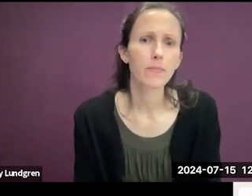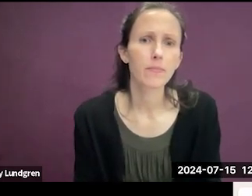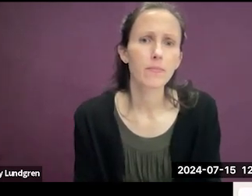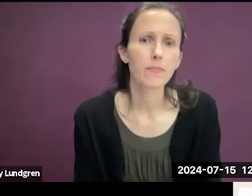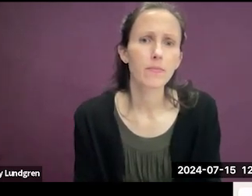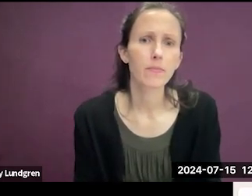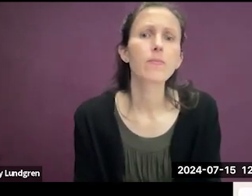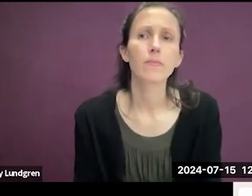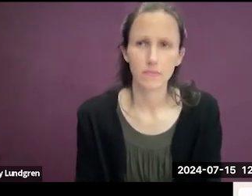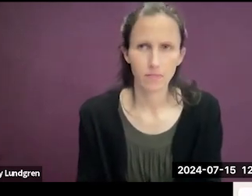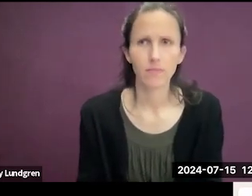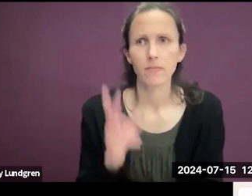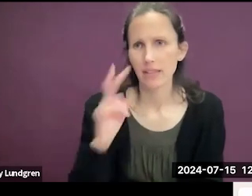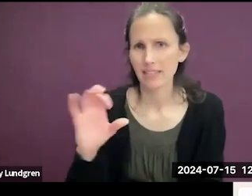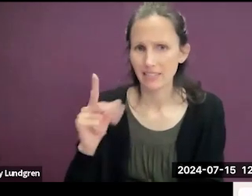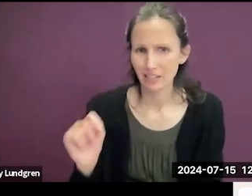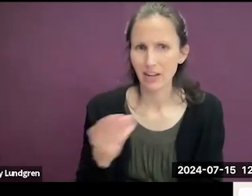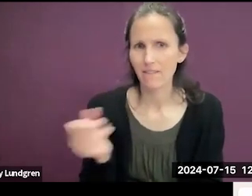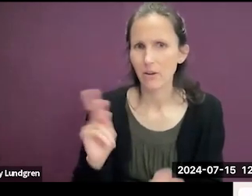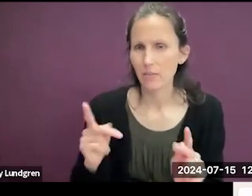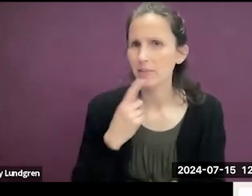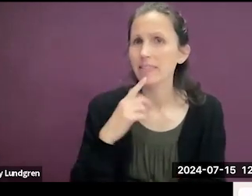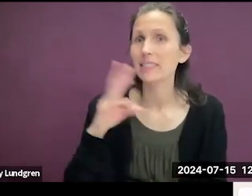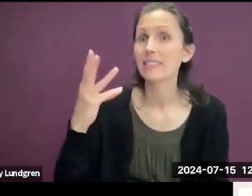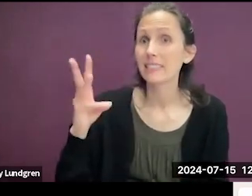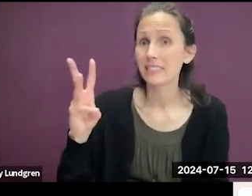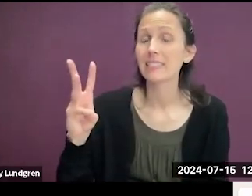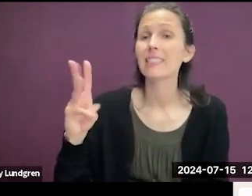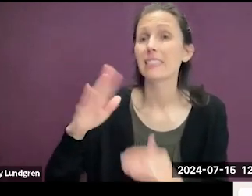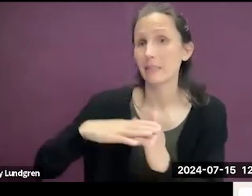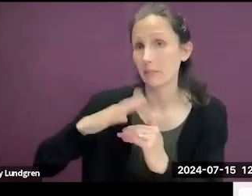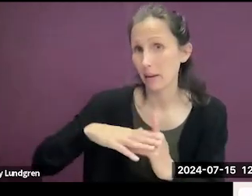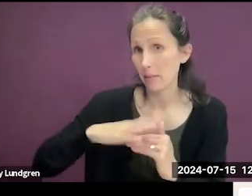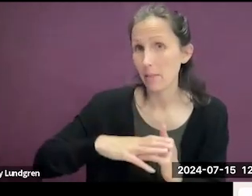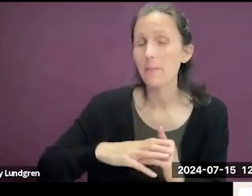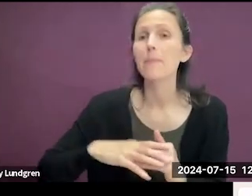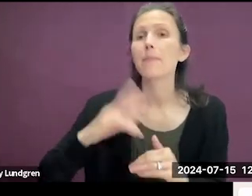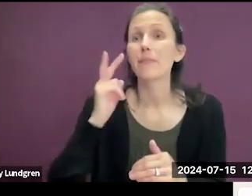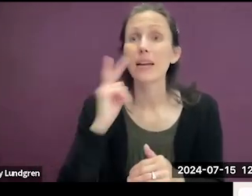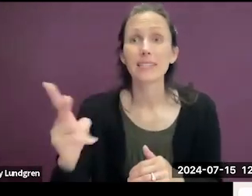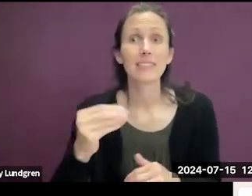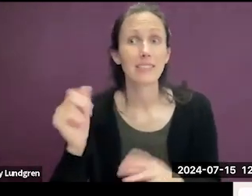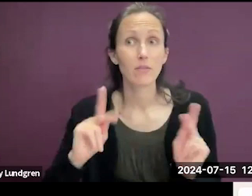Okay, I am seeing in the chat a few people have said 16 point is our minimum. I'm seeing a couple 18 there.